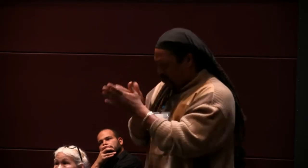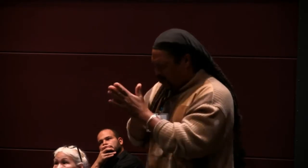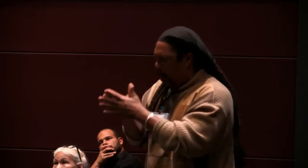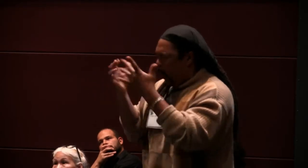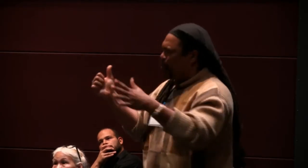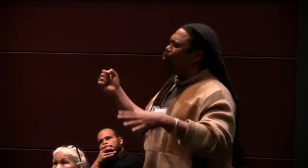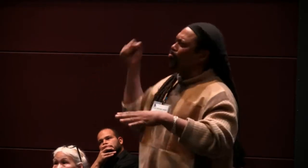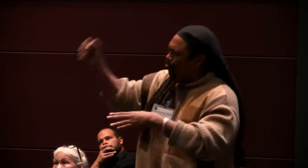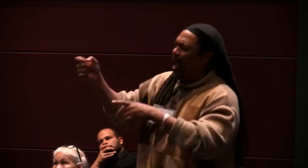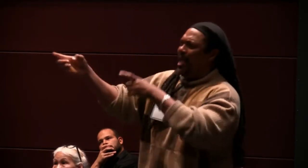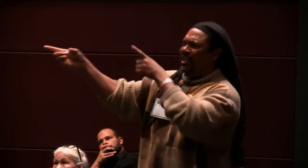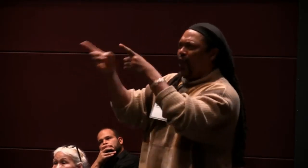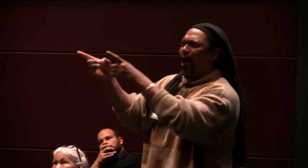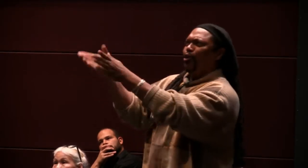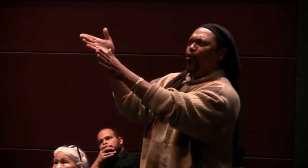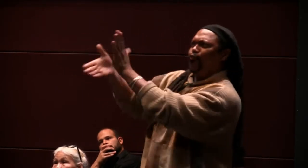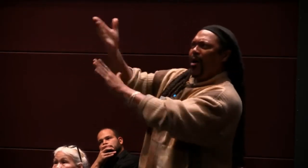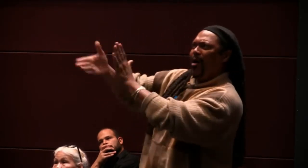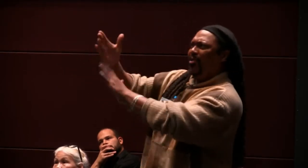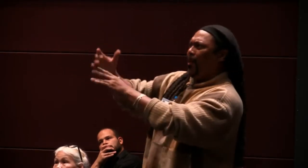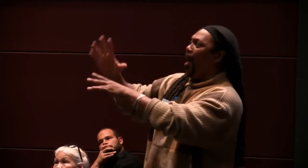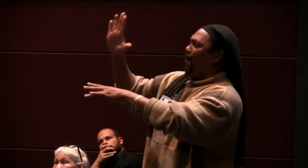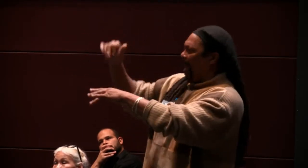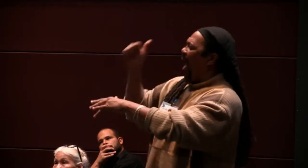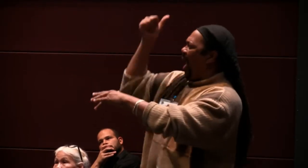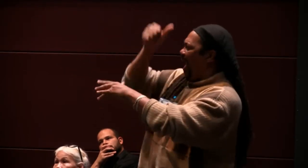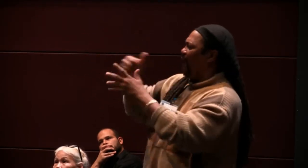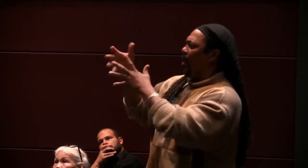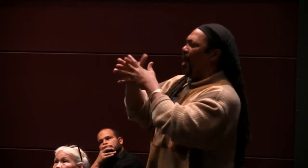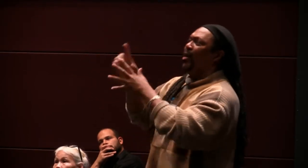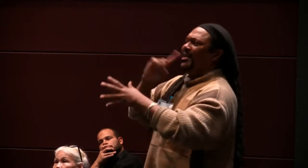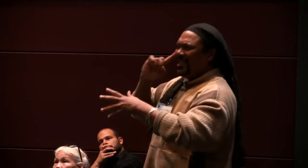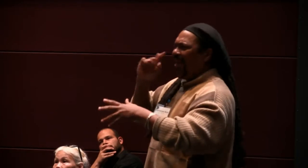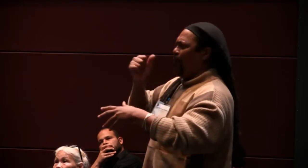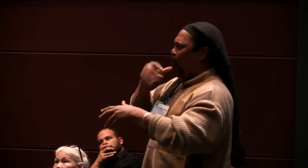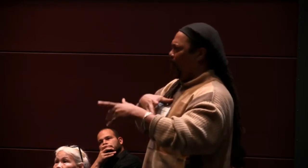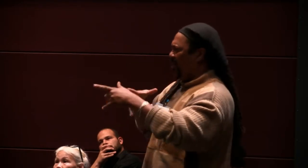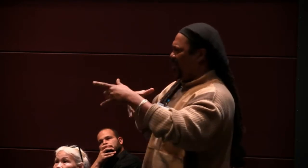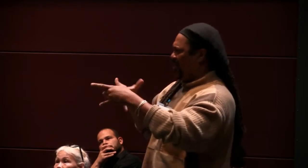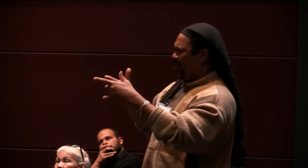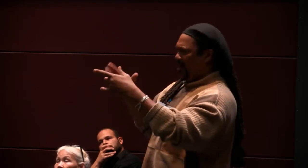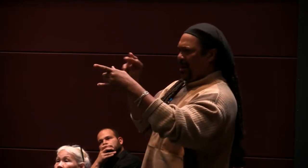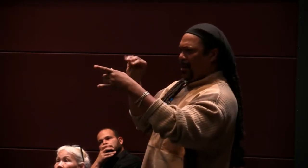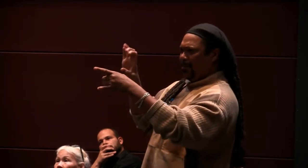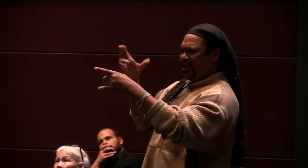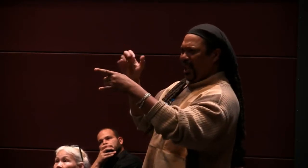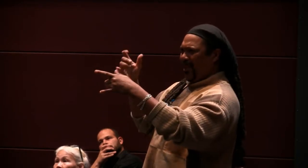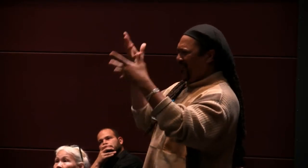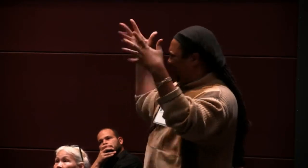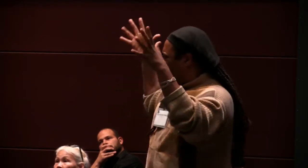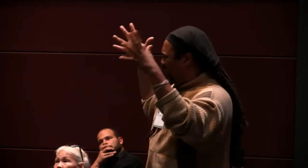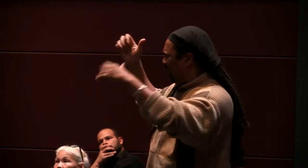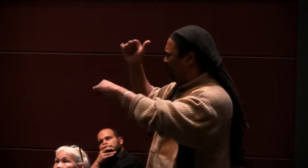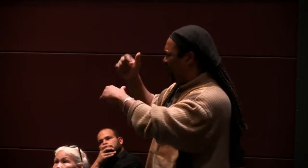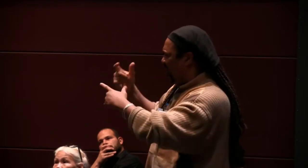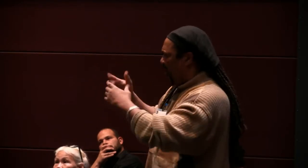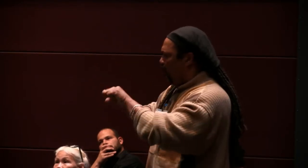about African-American theater and having African-American directors and deaf playwrights,